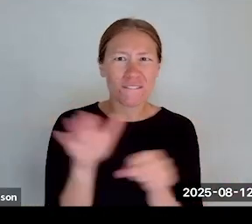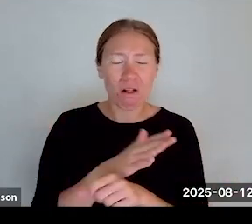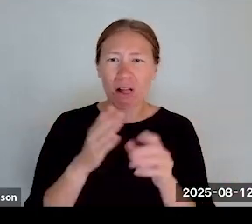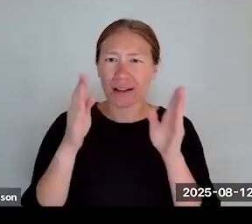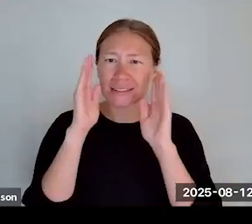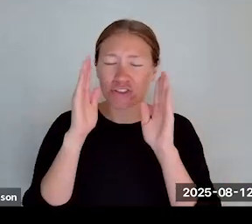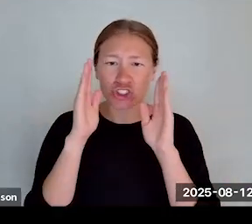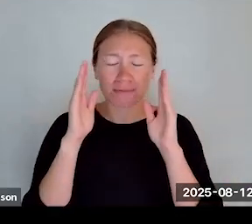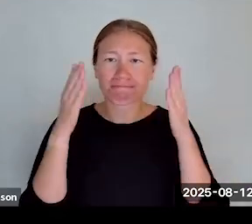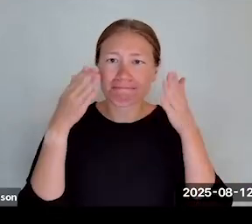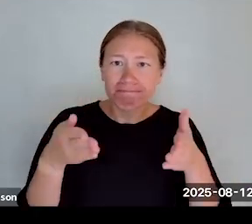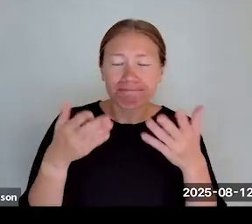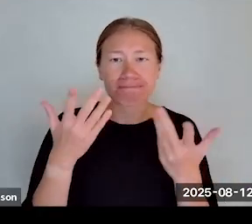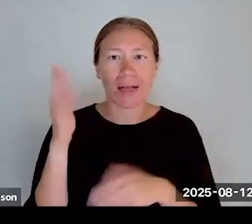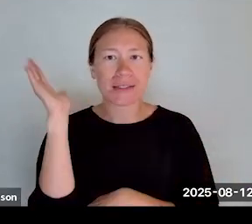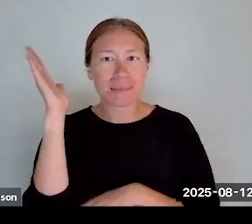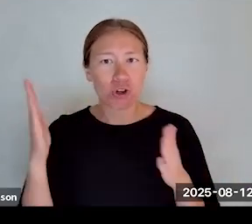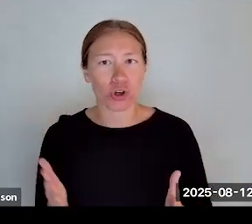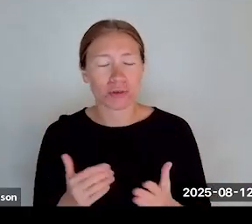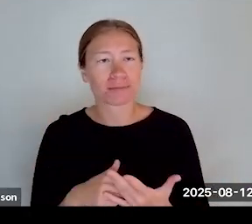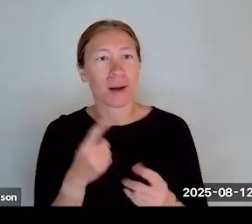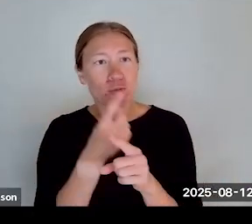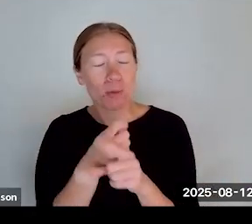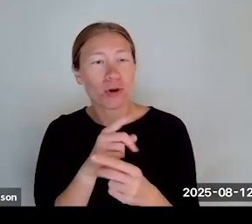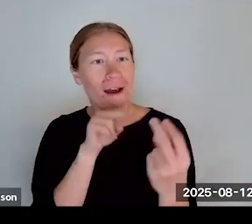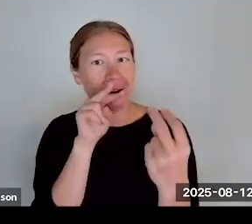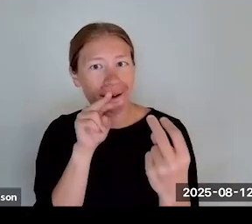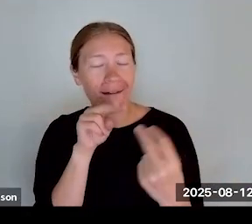Make appropriate eye contact and provide verbal and nonverbal feedback